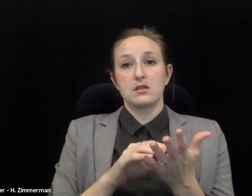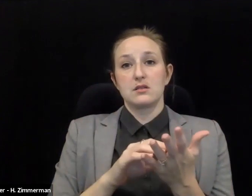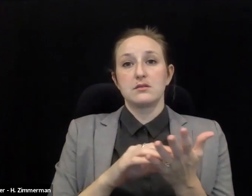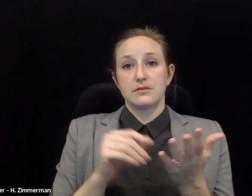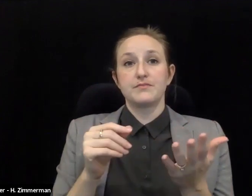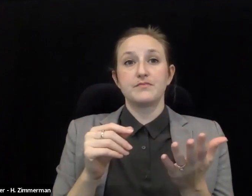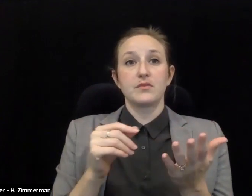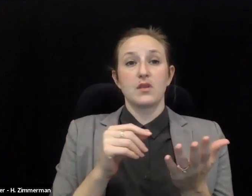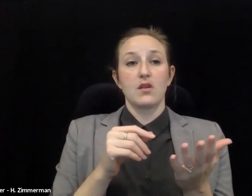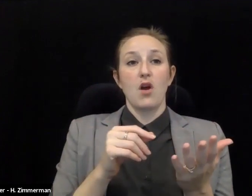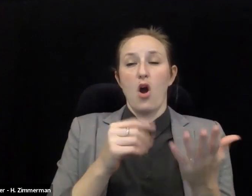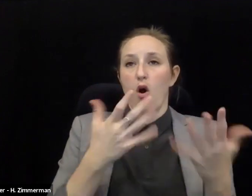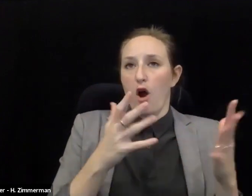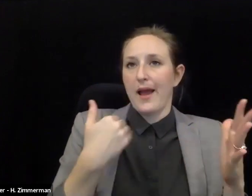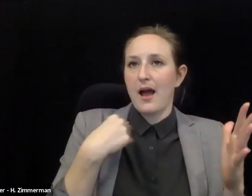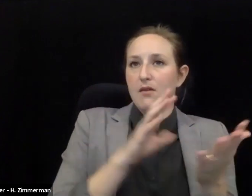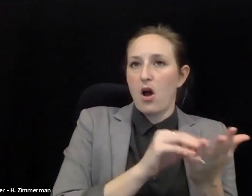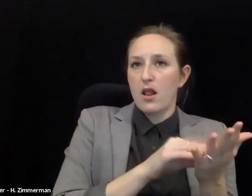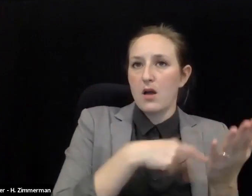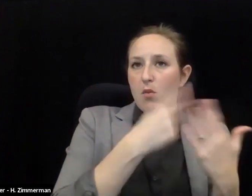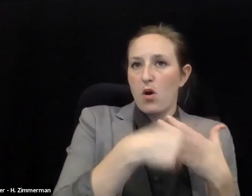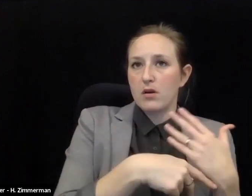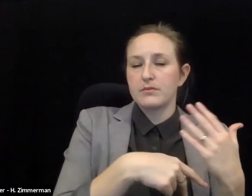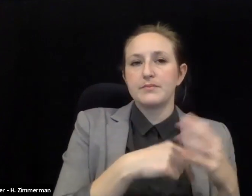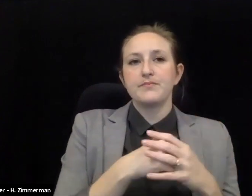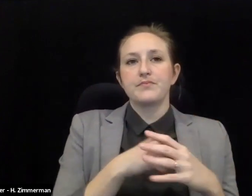When I've been. I've been thinking about a